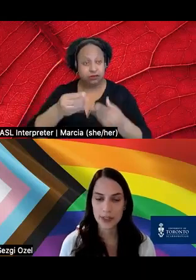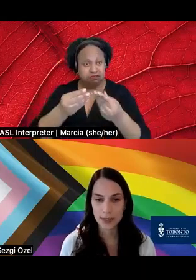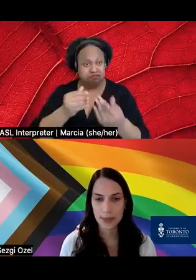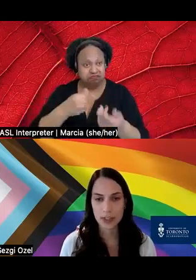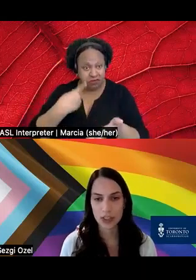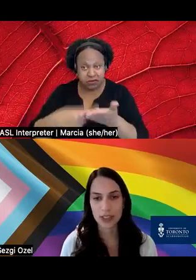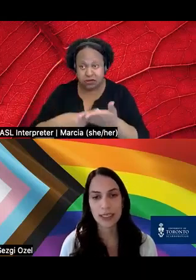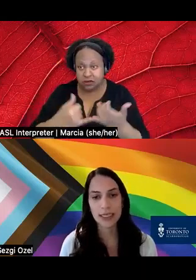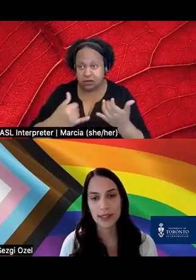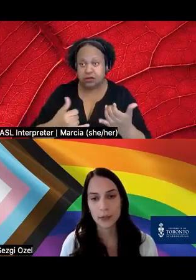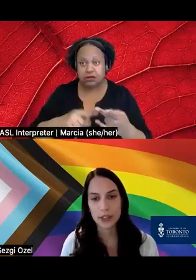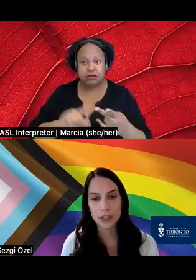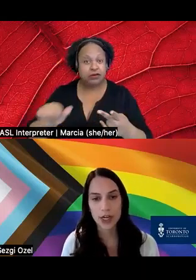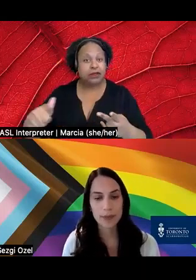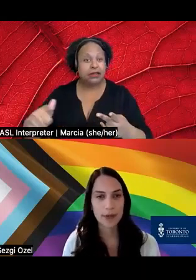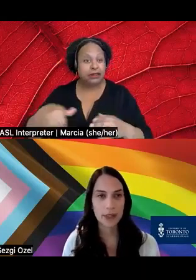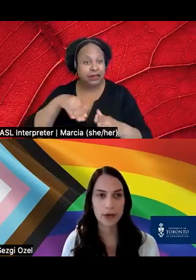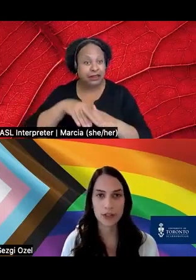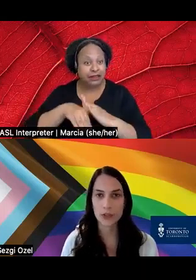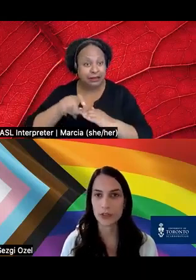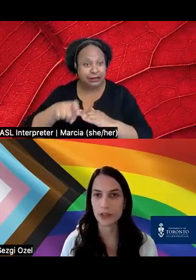participation in the workshop that we could also address?